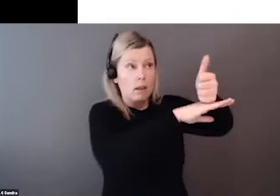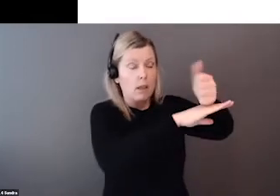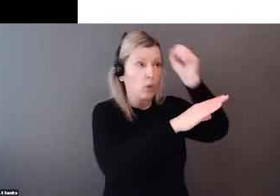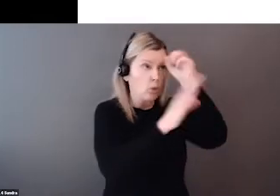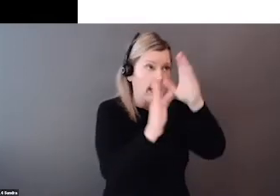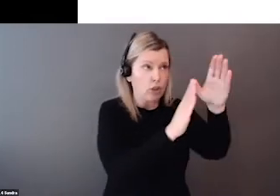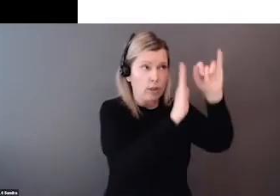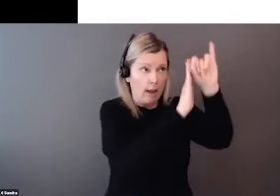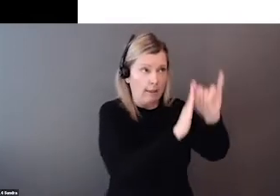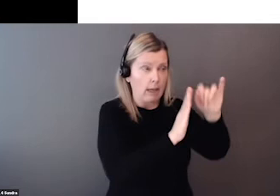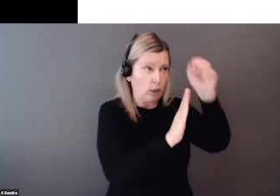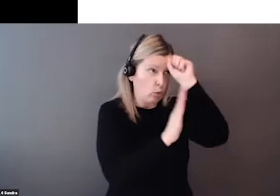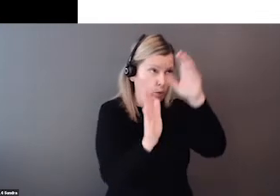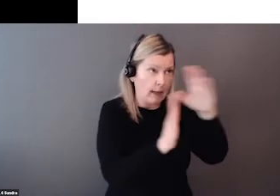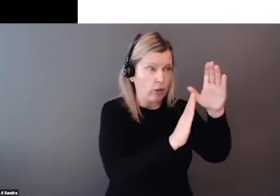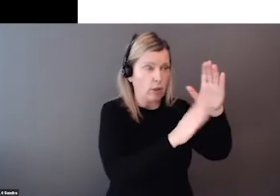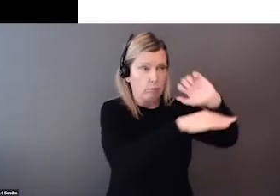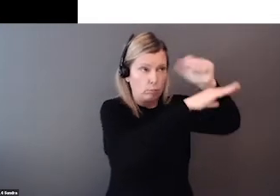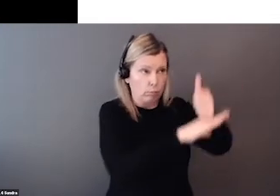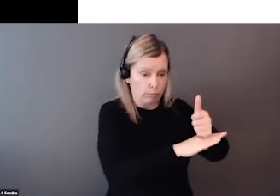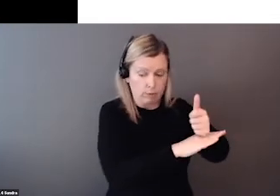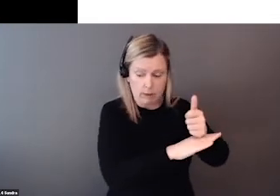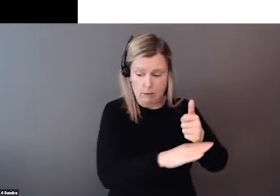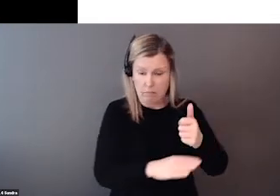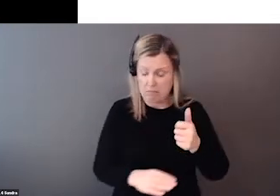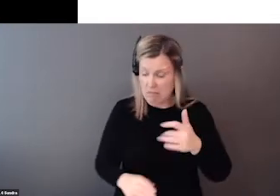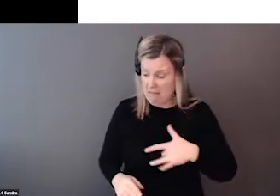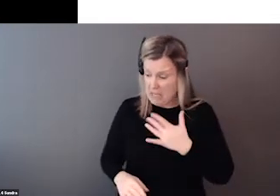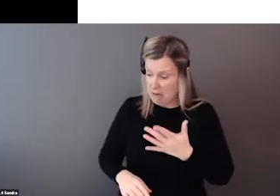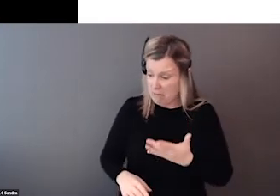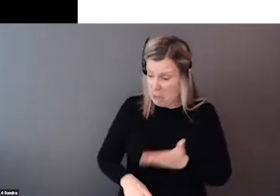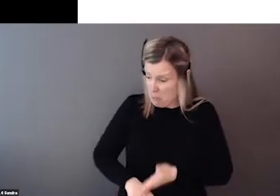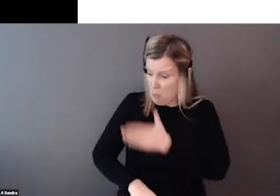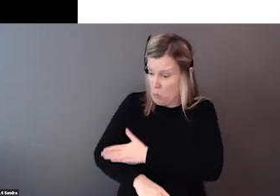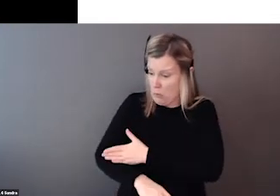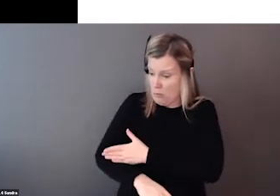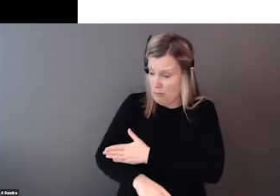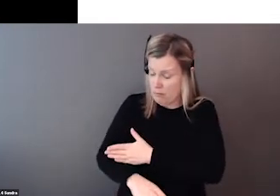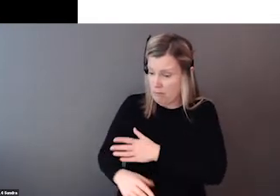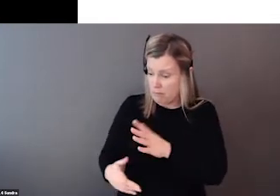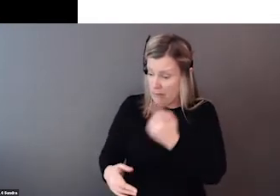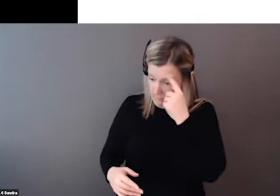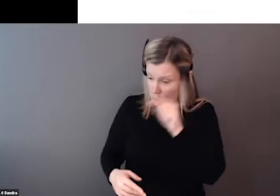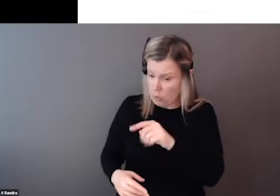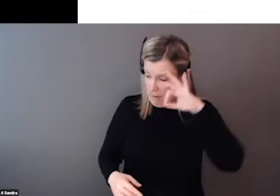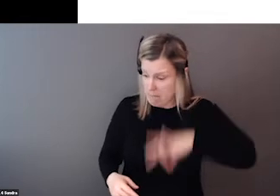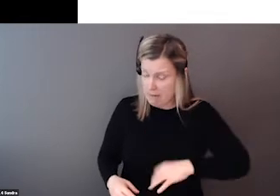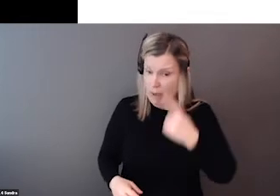in the Delphi phase could really improve employment outcomes for young people, as they transition from school to work.